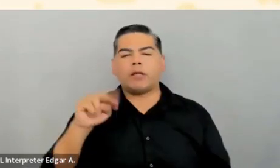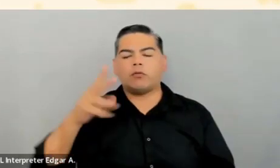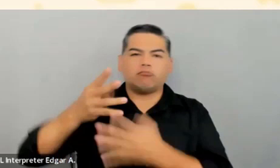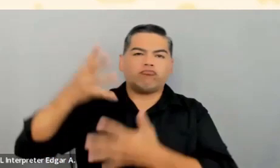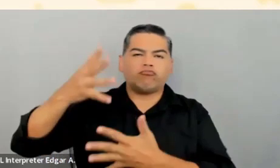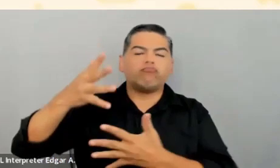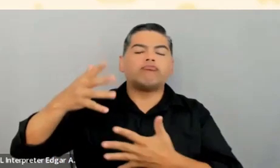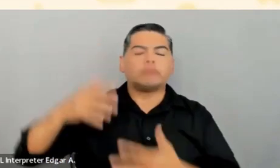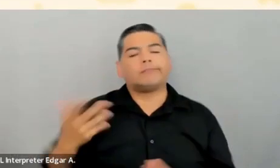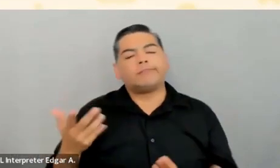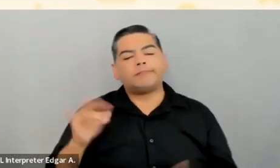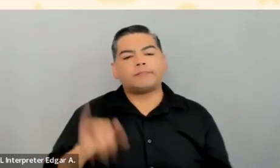So let's take a look at the next item.